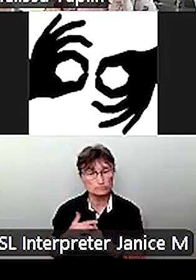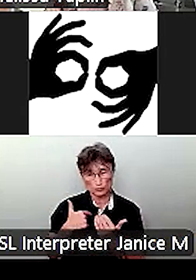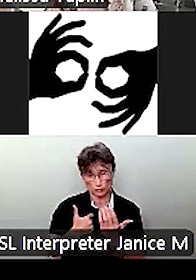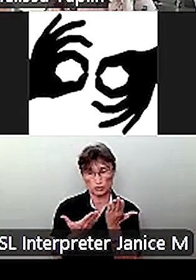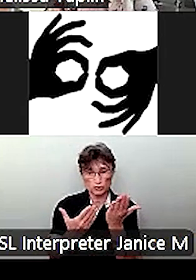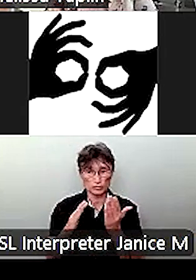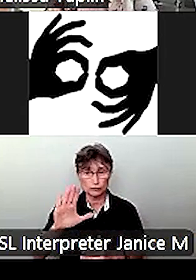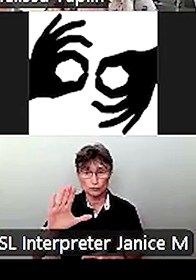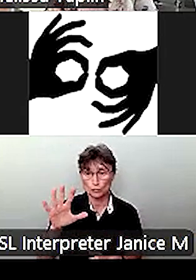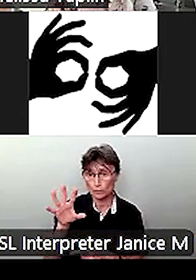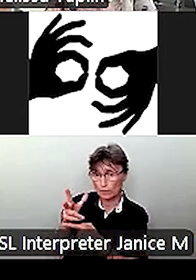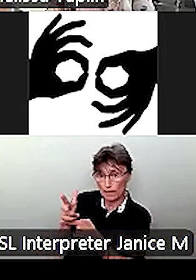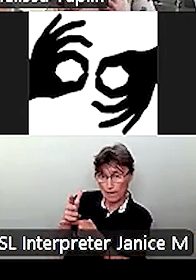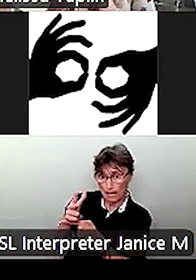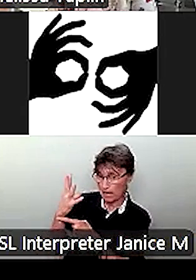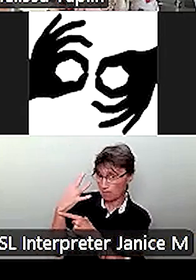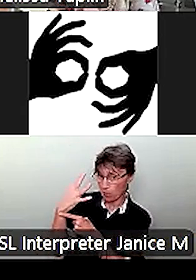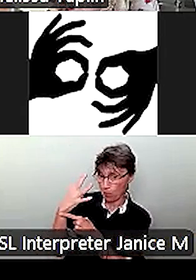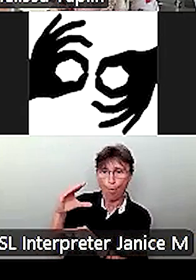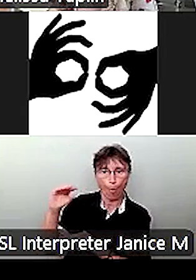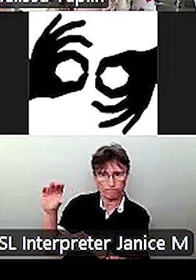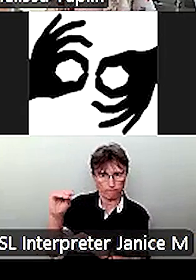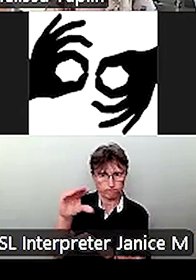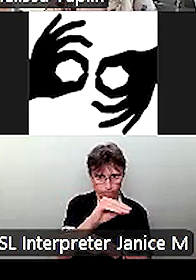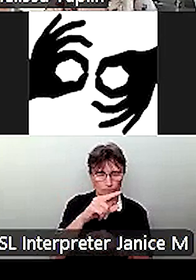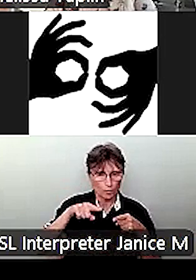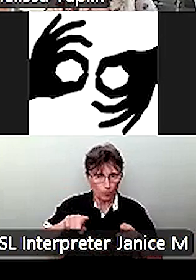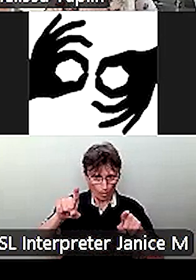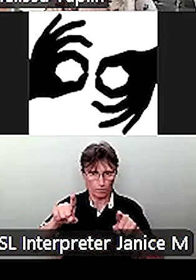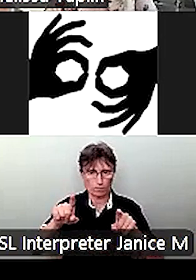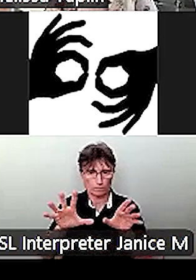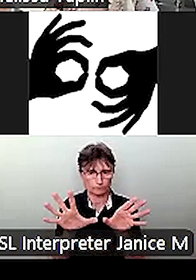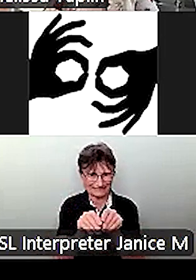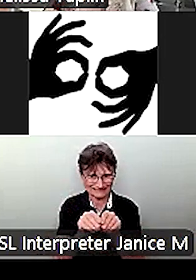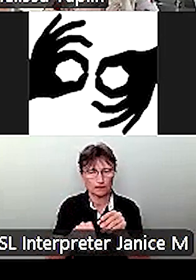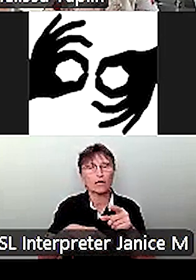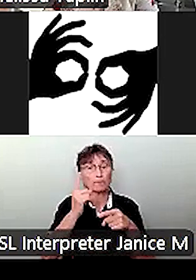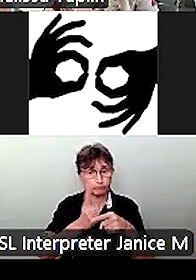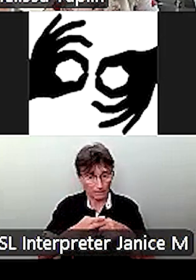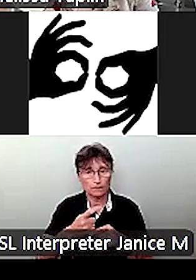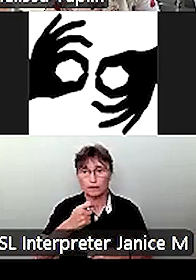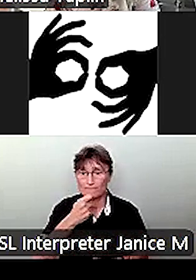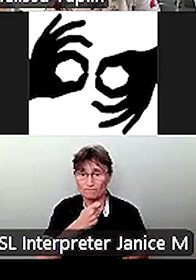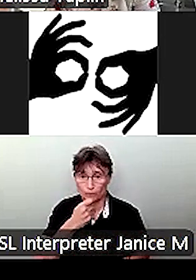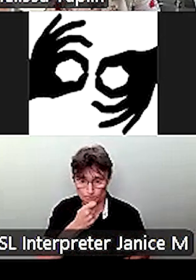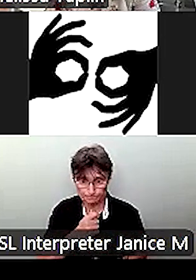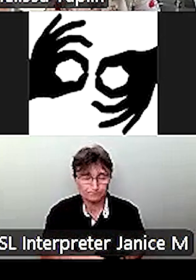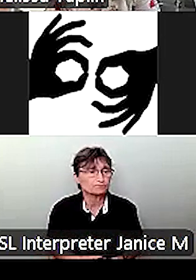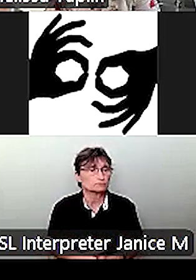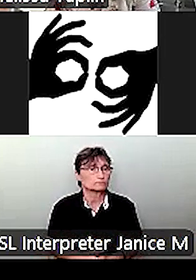muting your microphones for the presentation portion. We will not record the Q&A section,